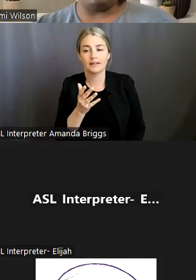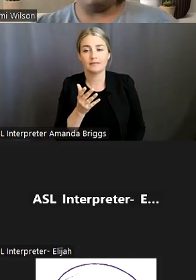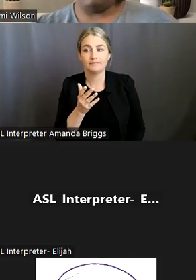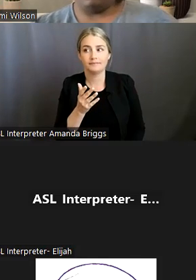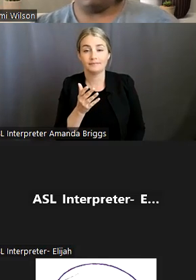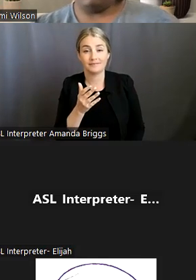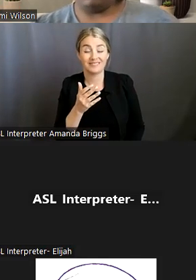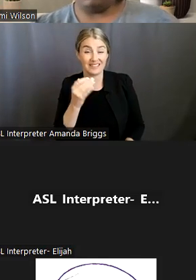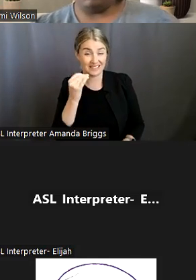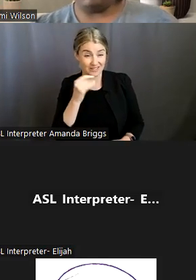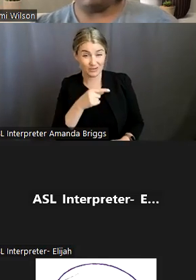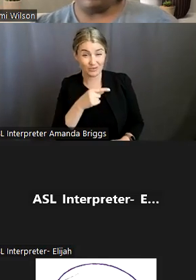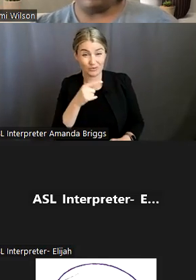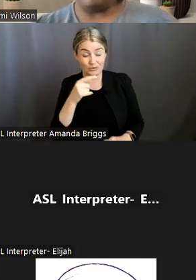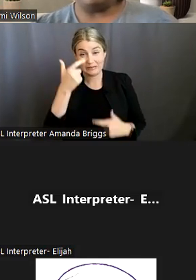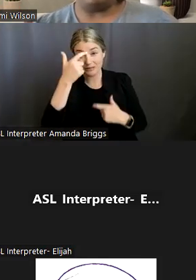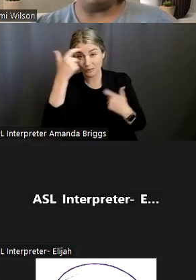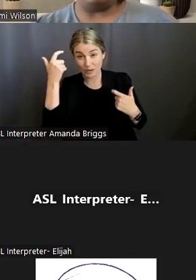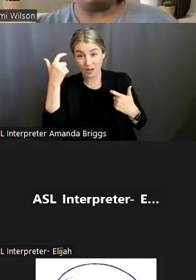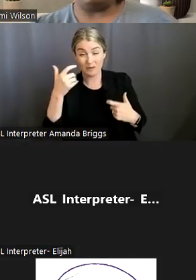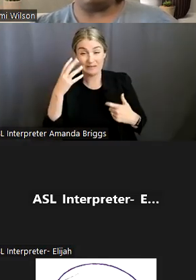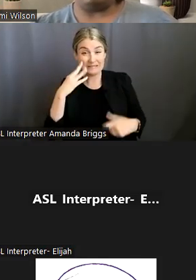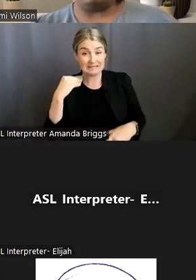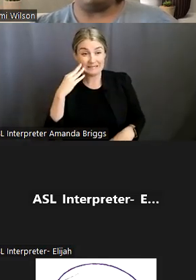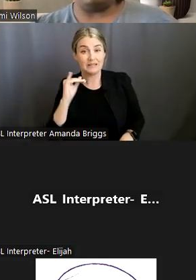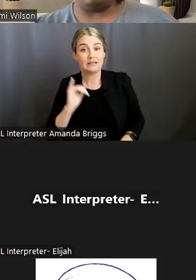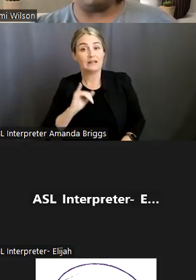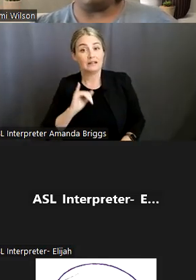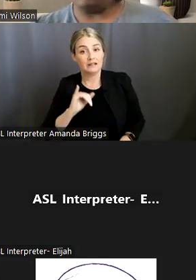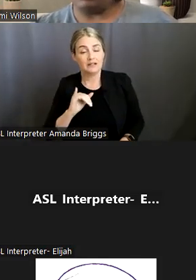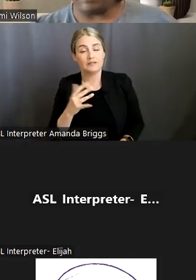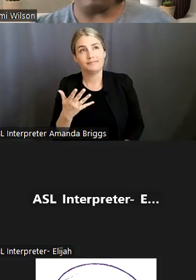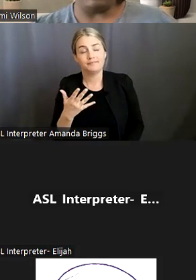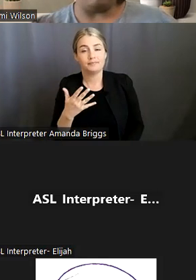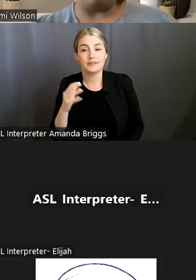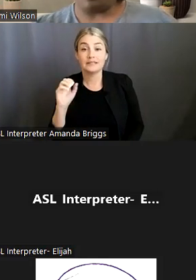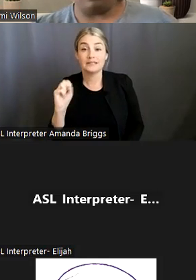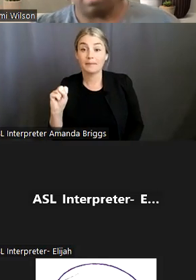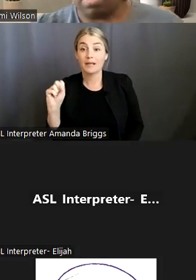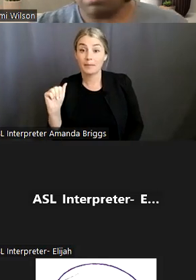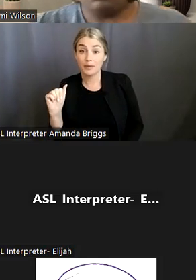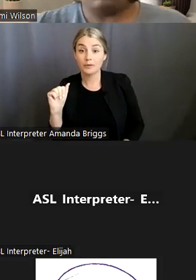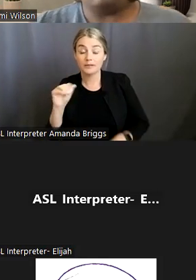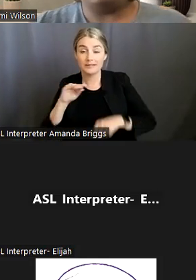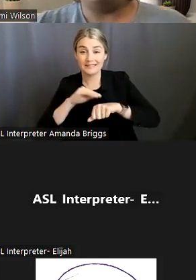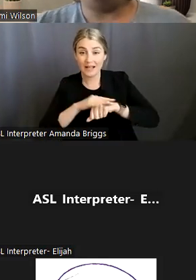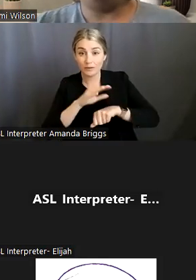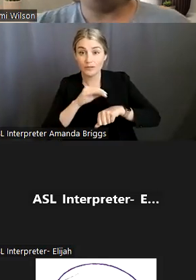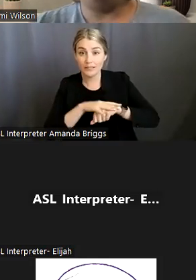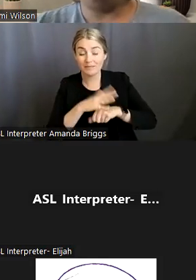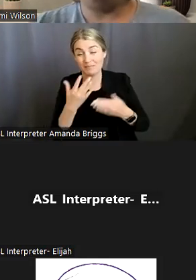she's experienced, or substance use counseling, or both.